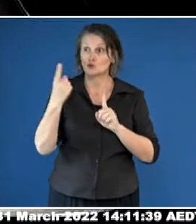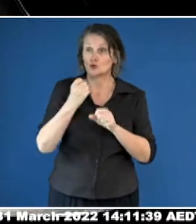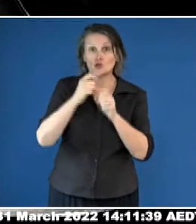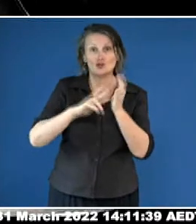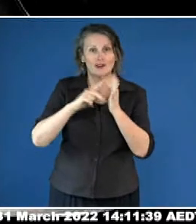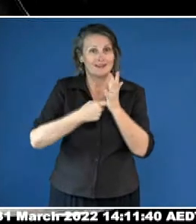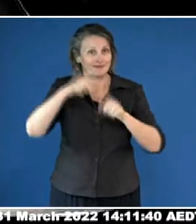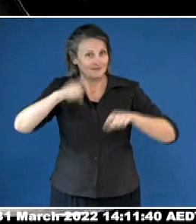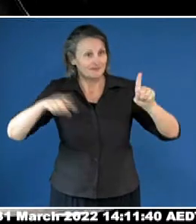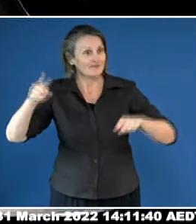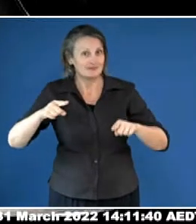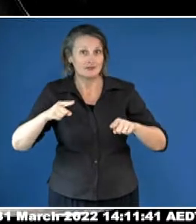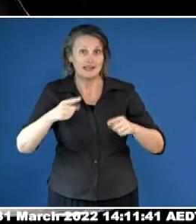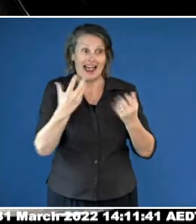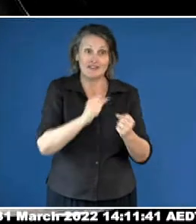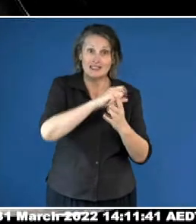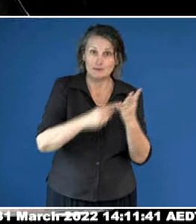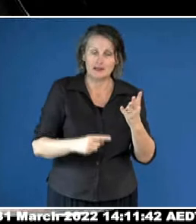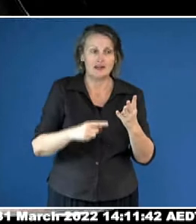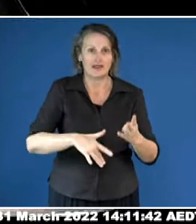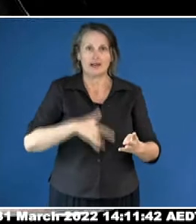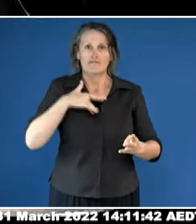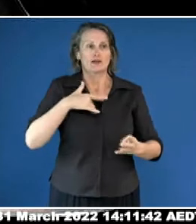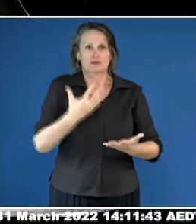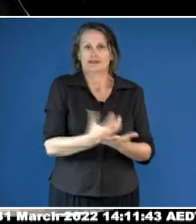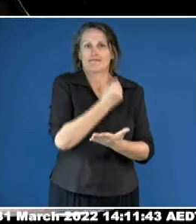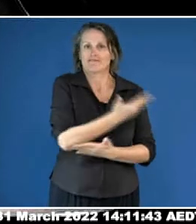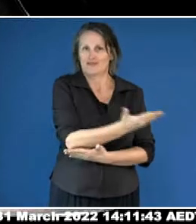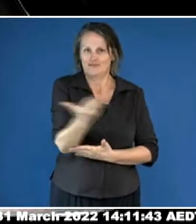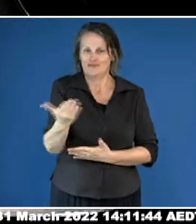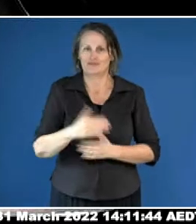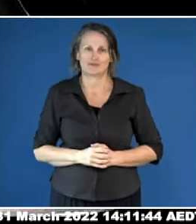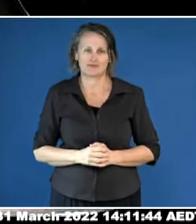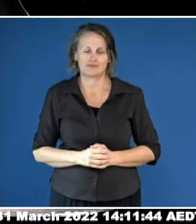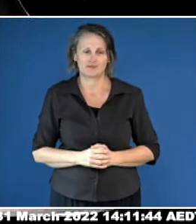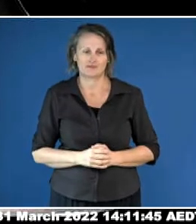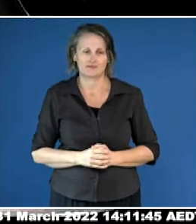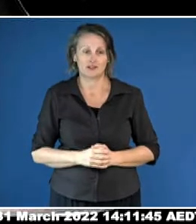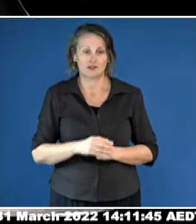In acknowledgment of Trans Day of Visibility today, we draw particular attention to and